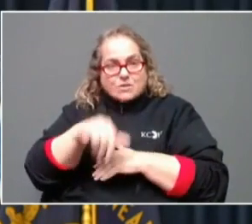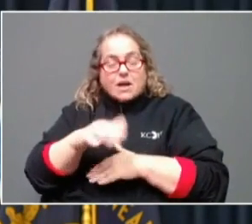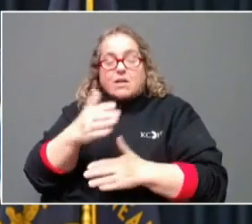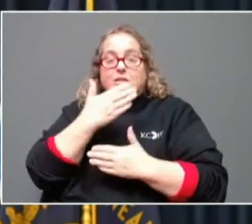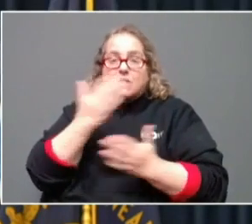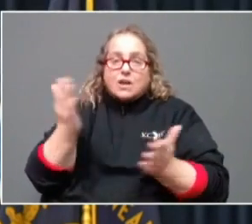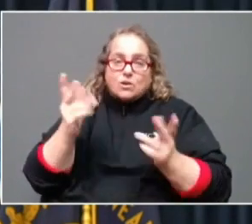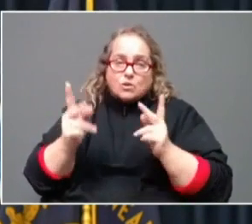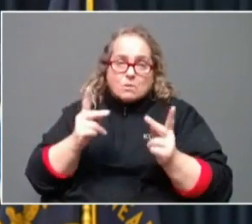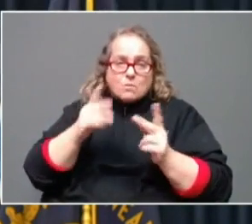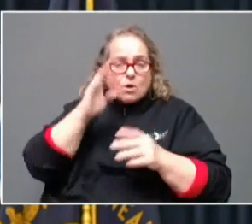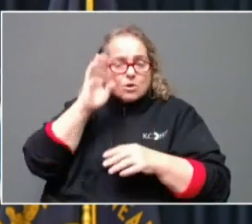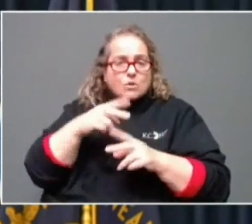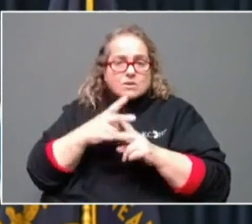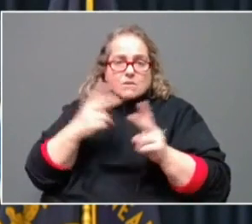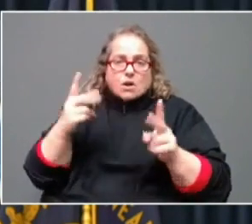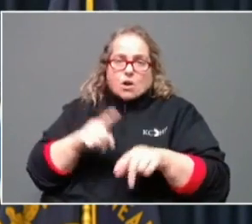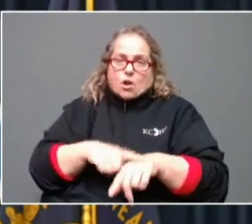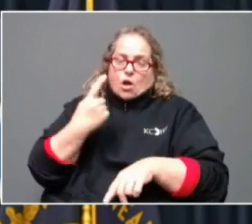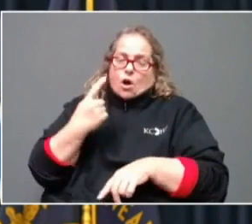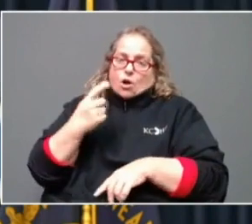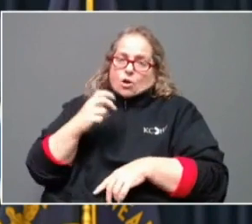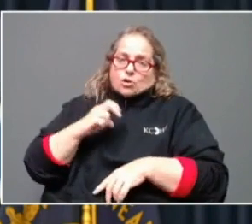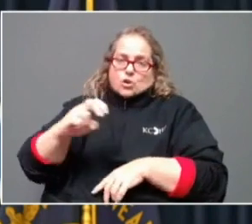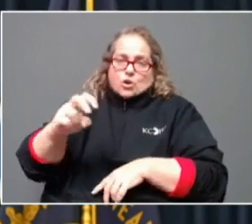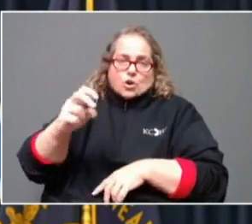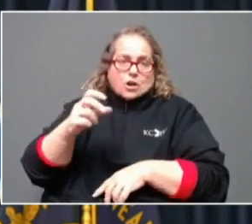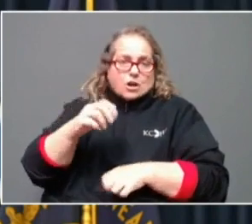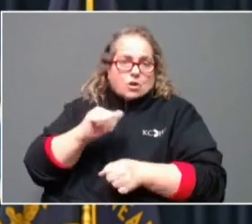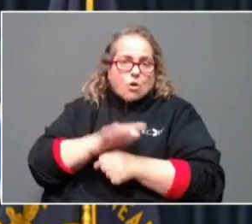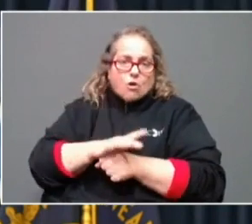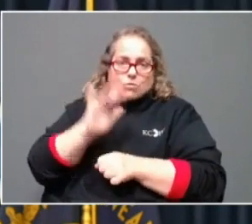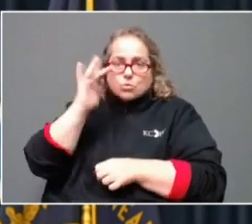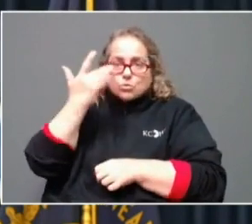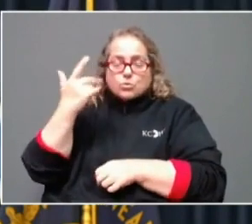very long journey. We're not finished yet unfortunately. But pandemics do end